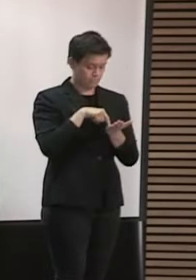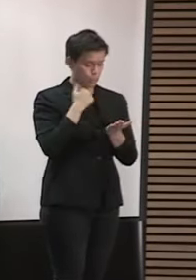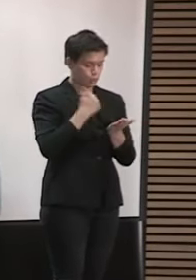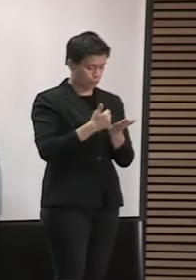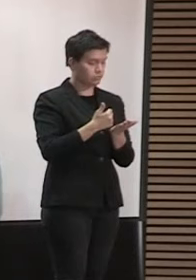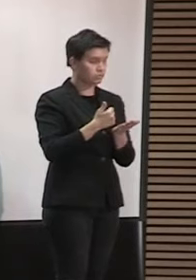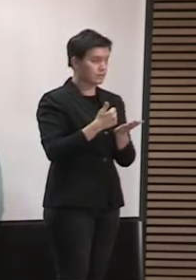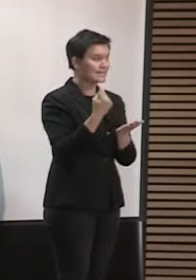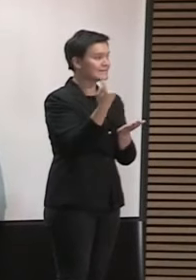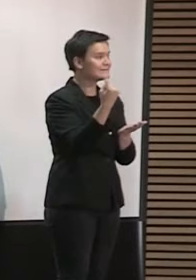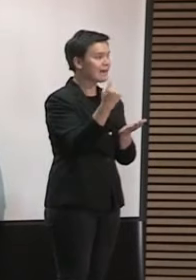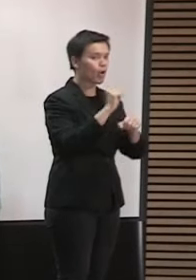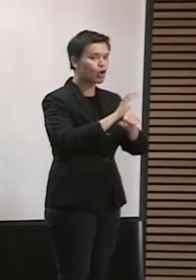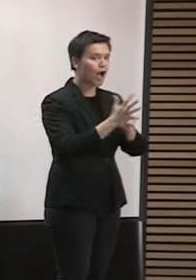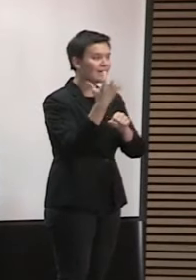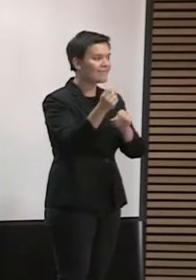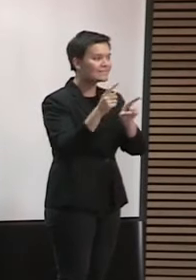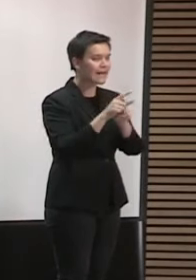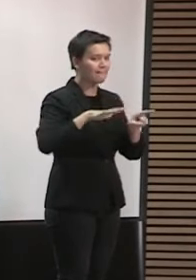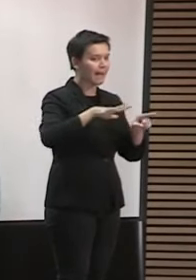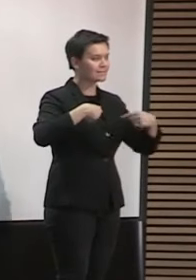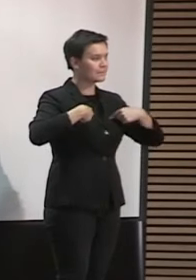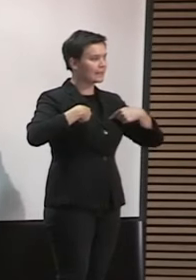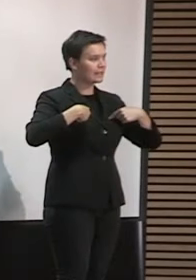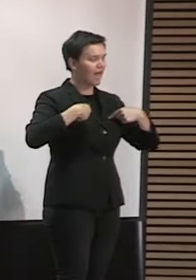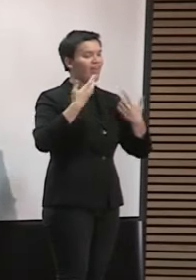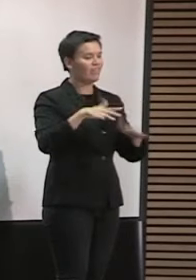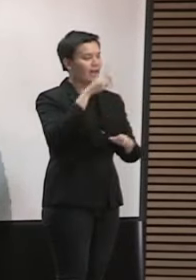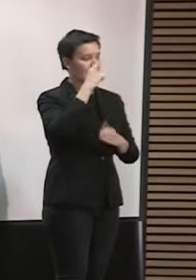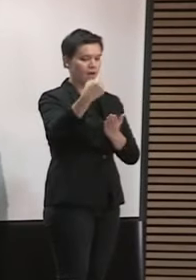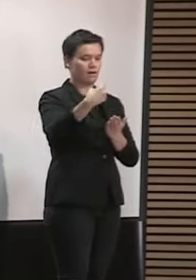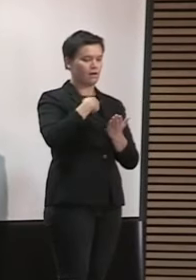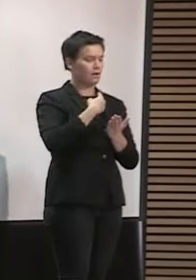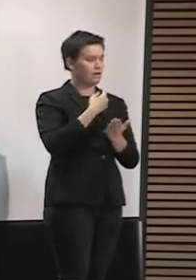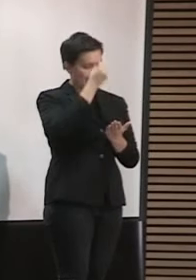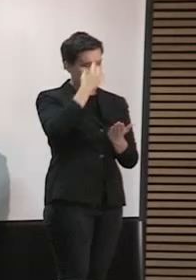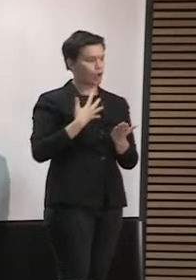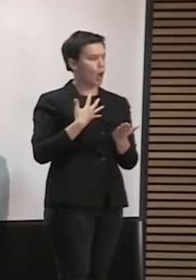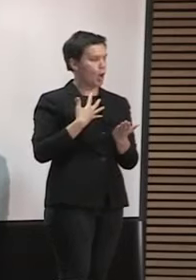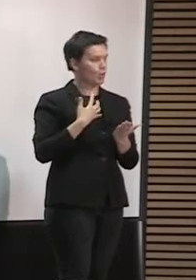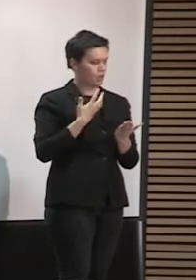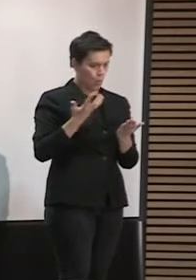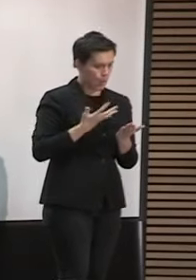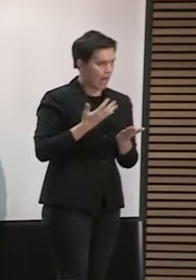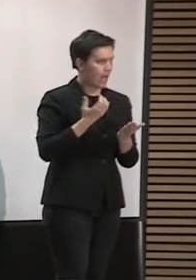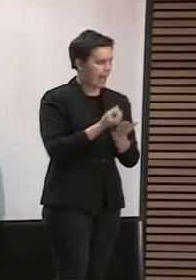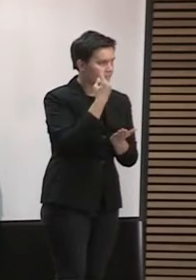respected member of the Canterbury DHB. We wish him the best for the future. The